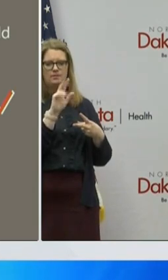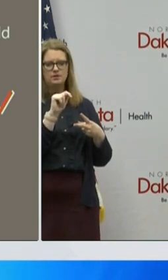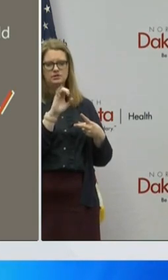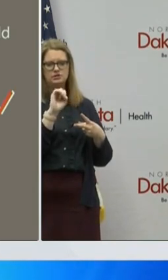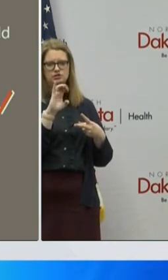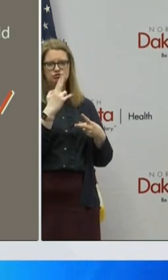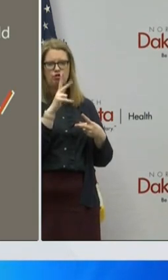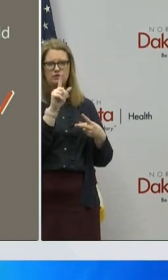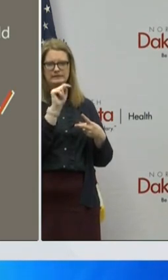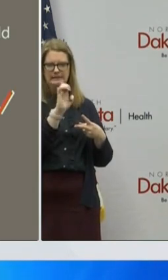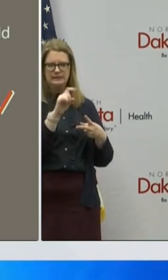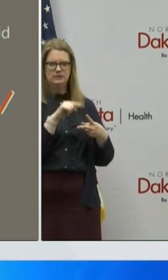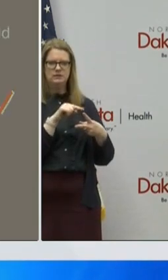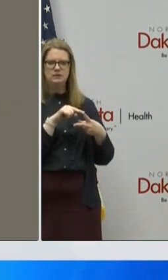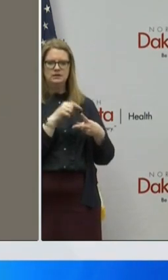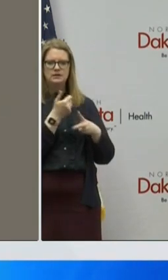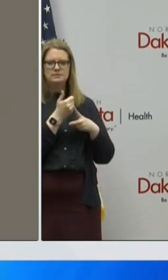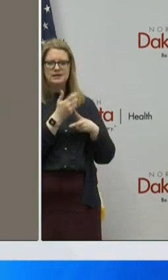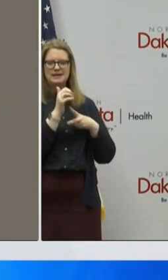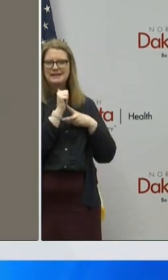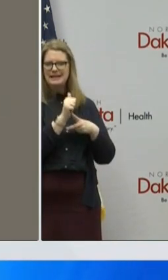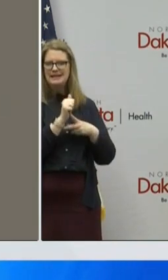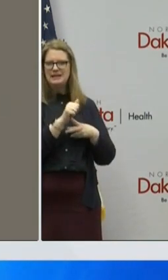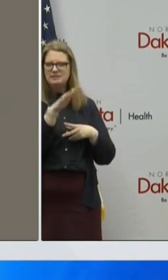THAT, AND LET ME TALK ABOUT THE